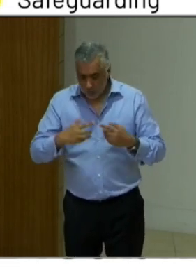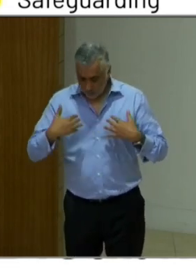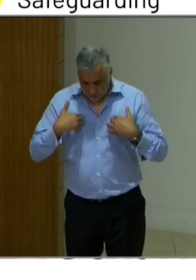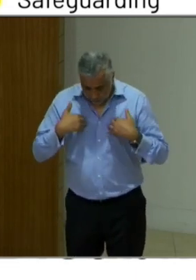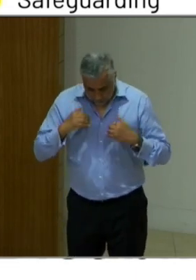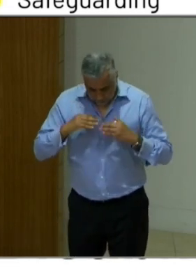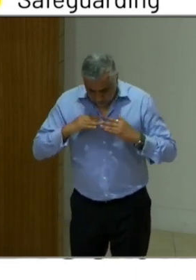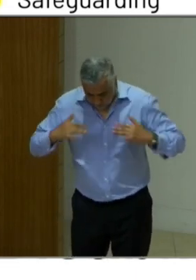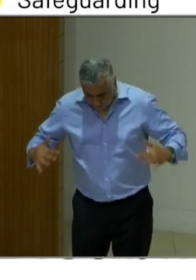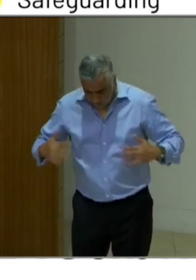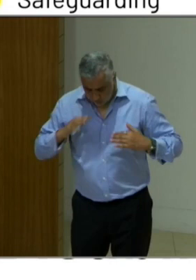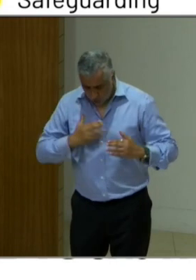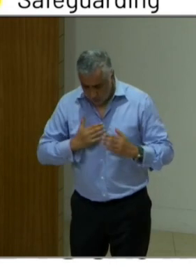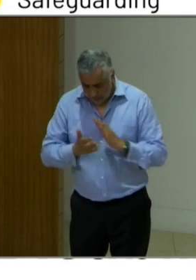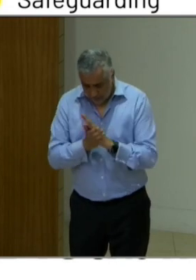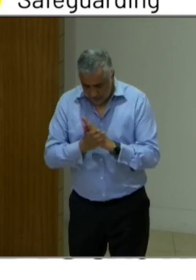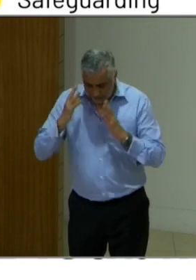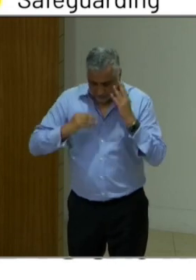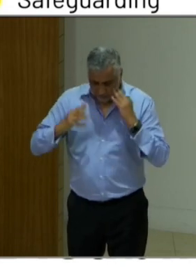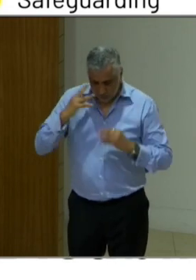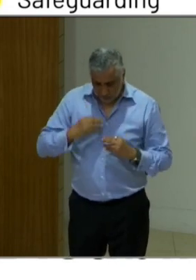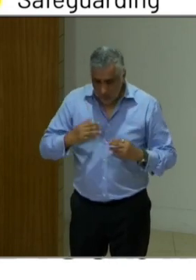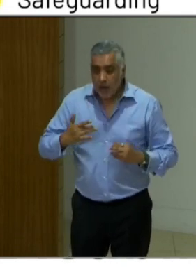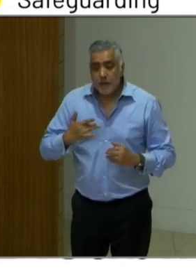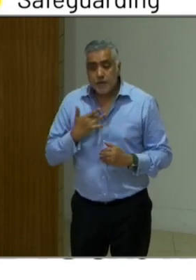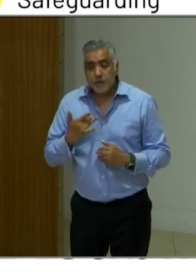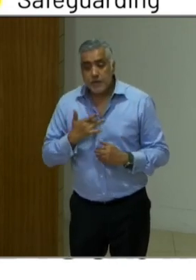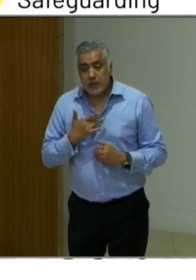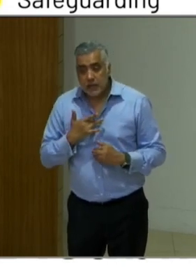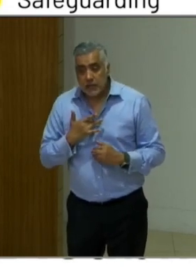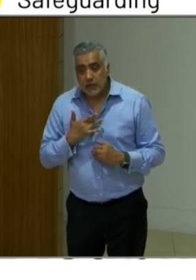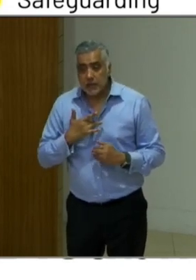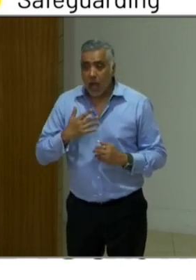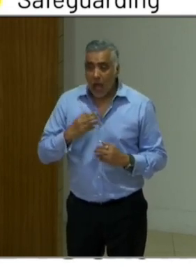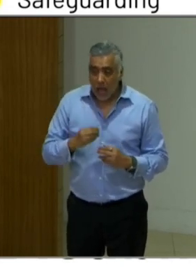our experiences, feelings and reflection.